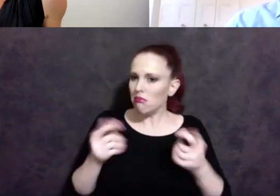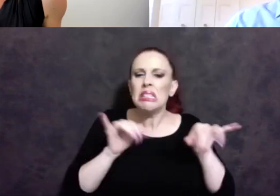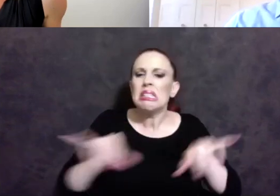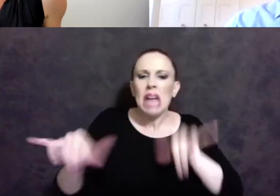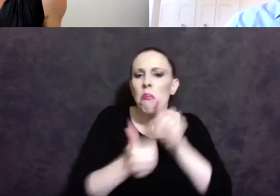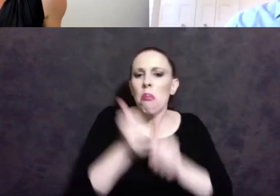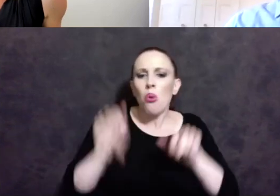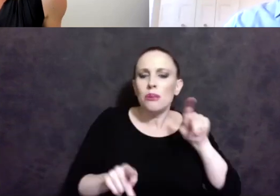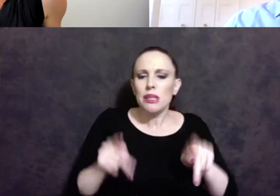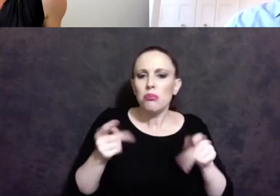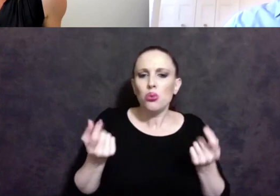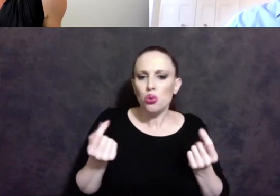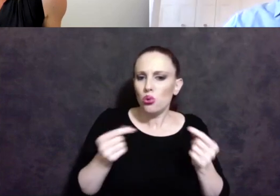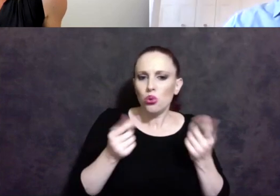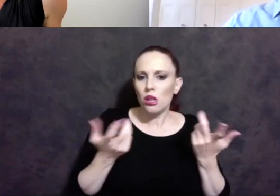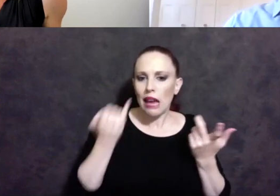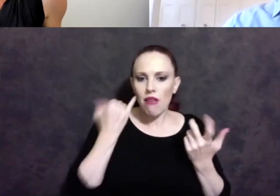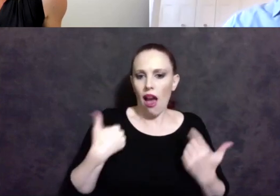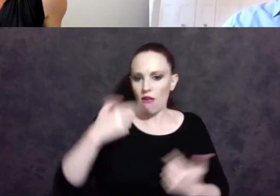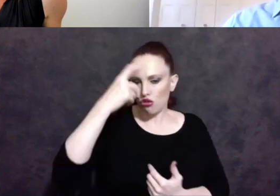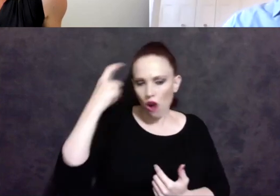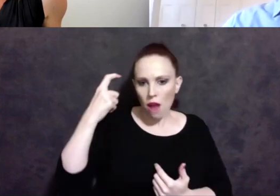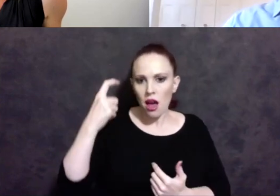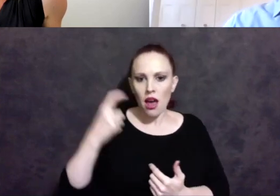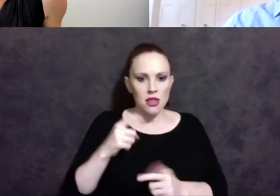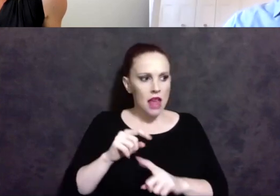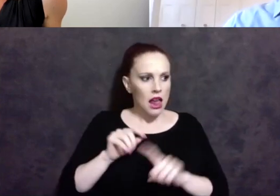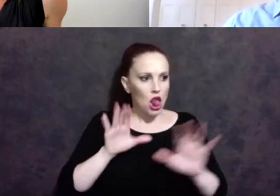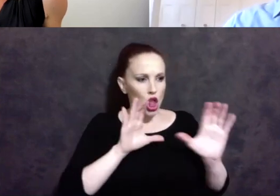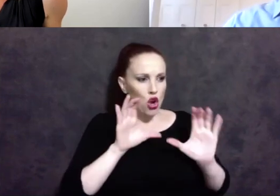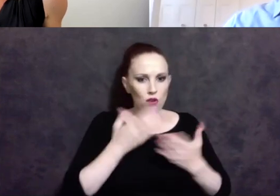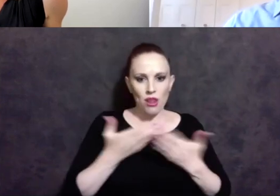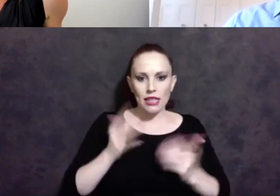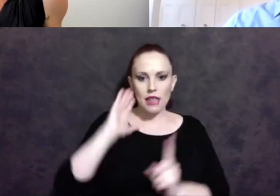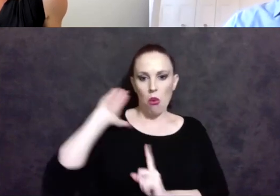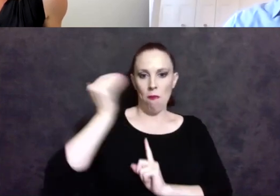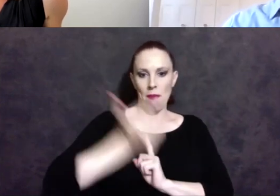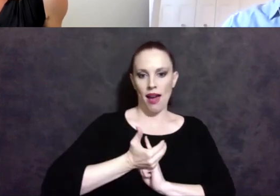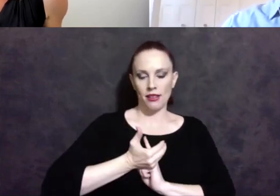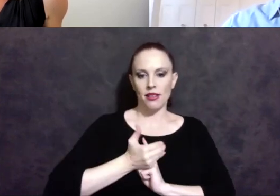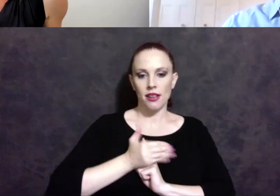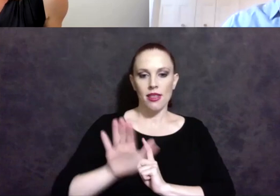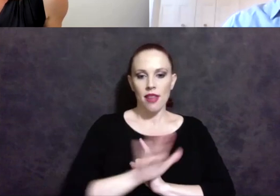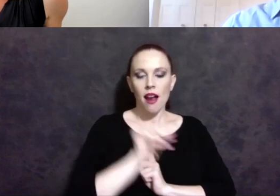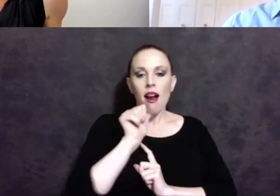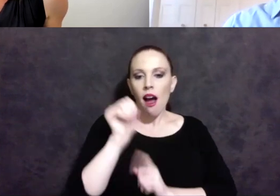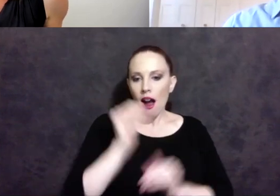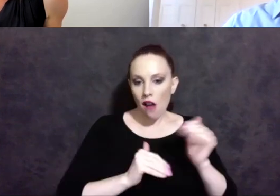from trauma is they find things that mask that level of discomfort. Food can be a way.